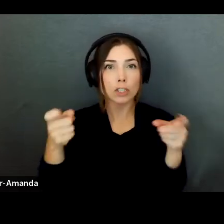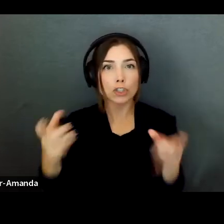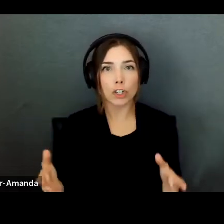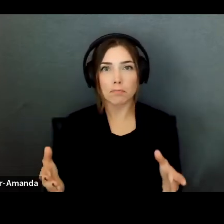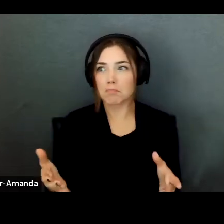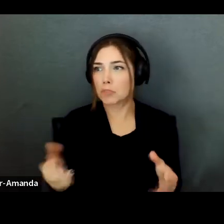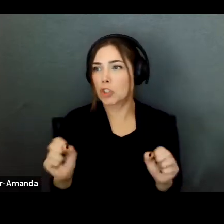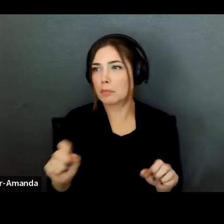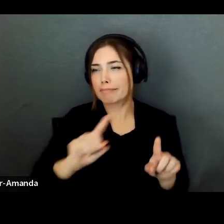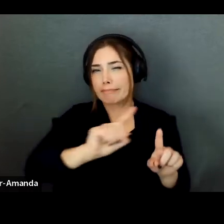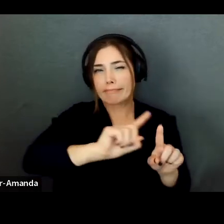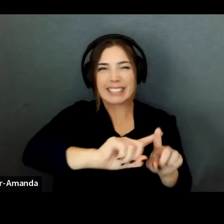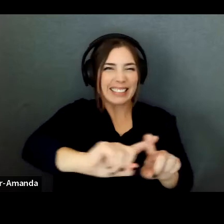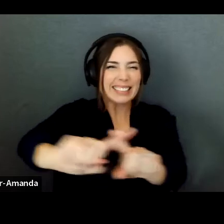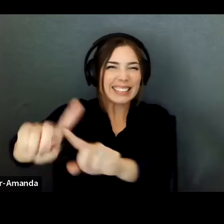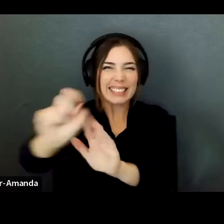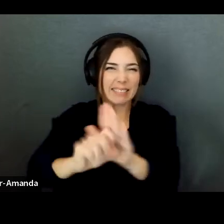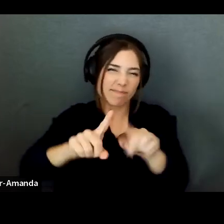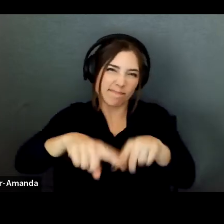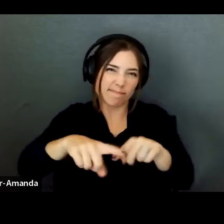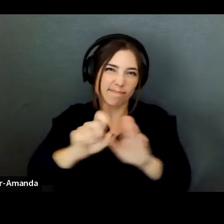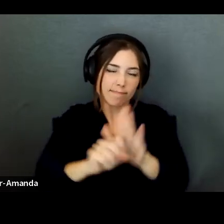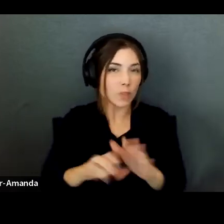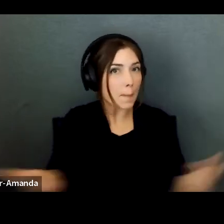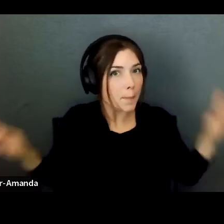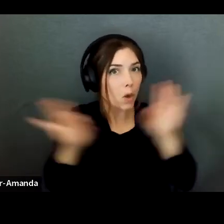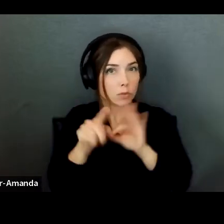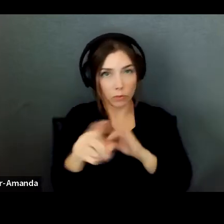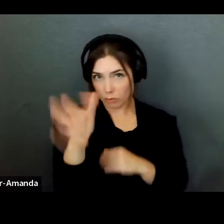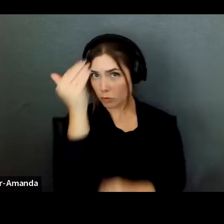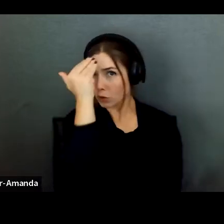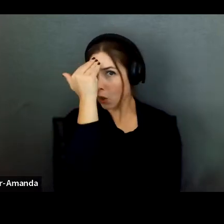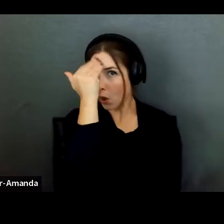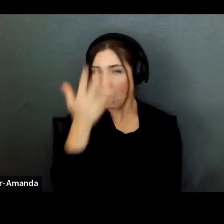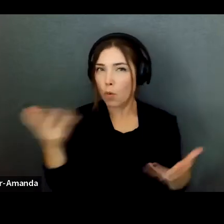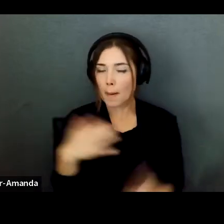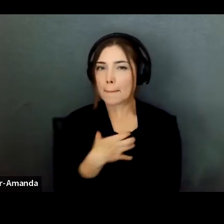So it's very critical for when you know what the grievance process of beneficiary recourse